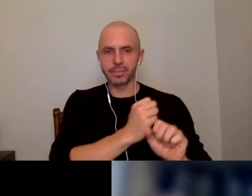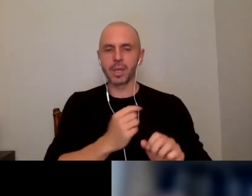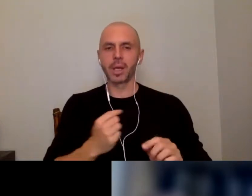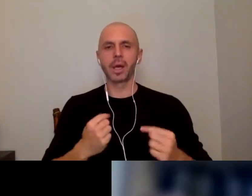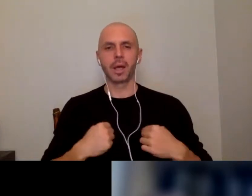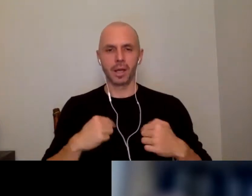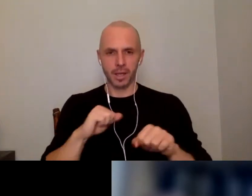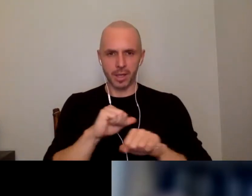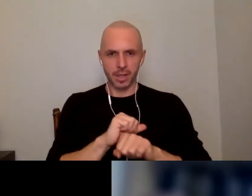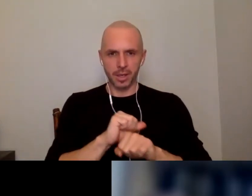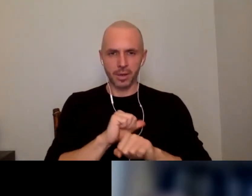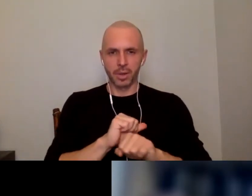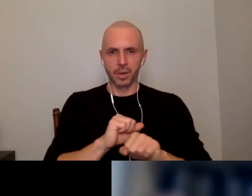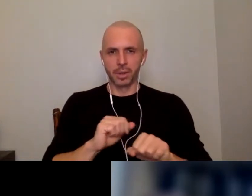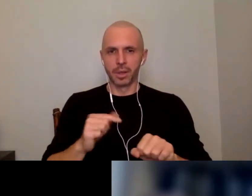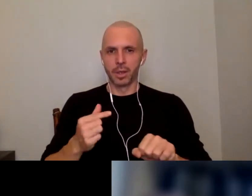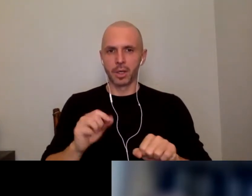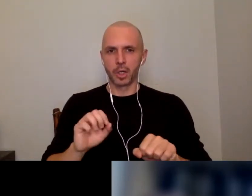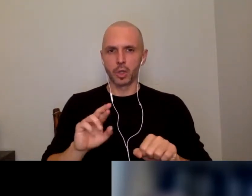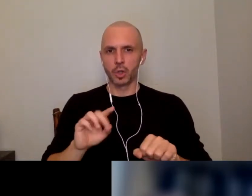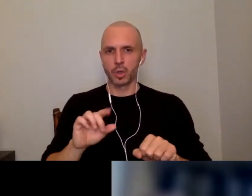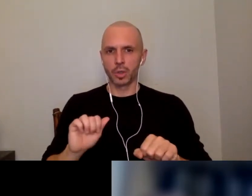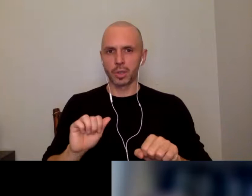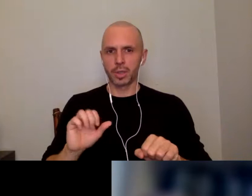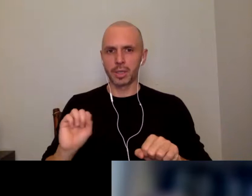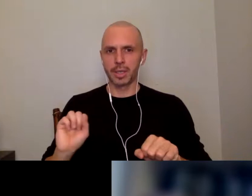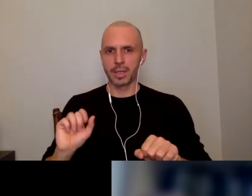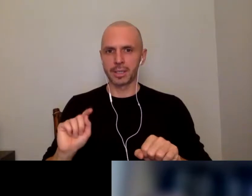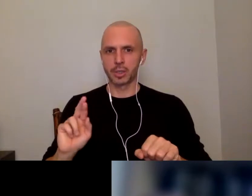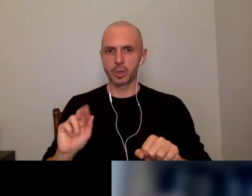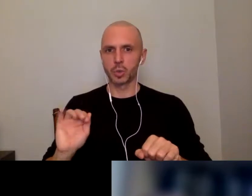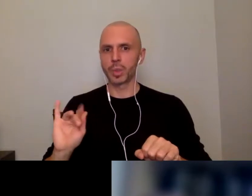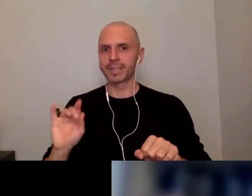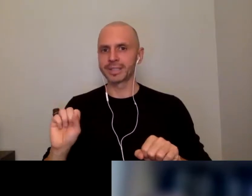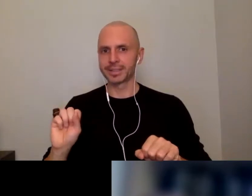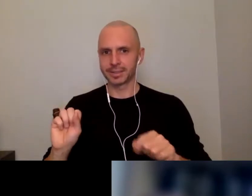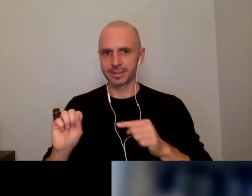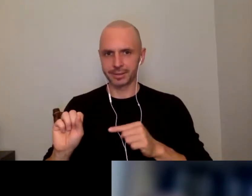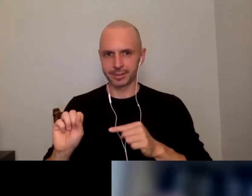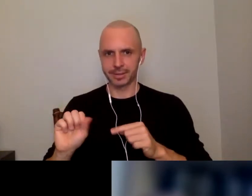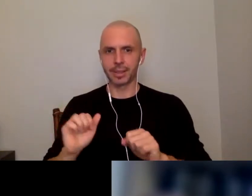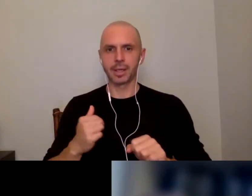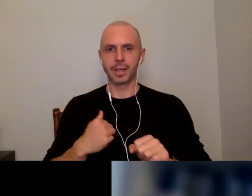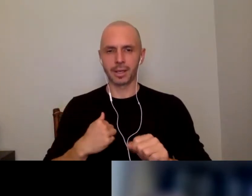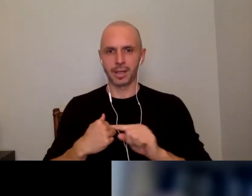with the you know for the style column as we were calling it and didn't want to use the f word the